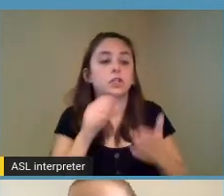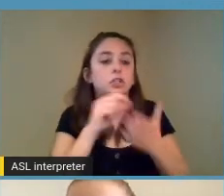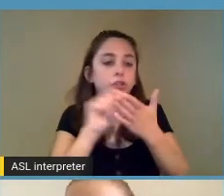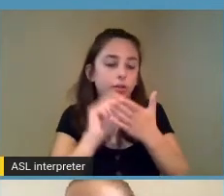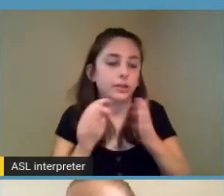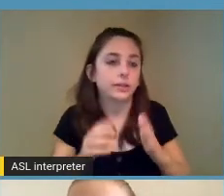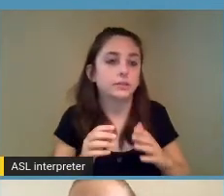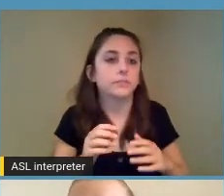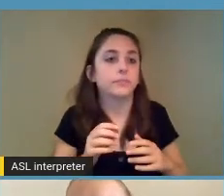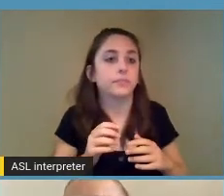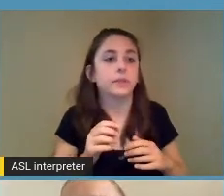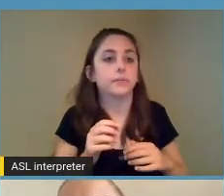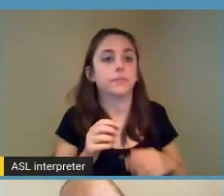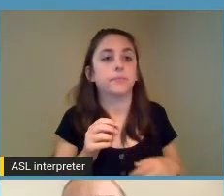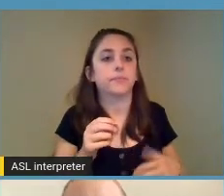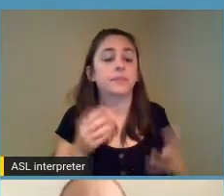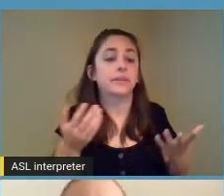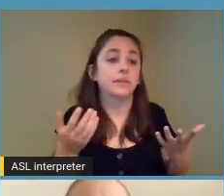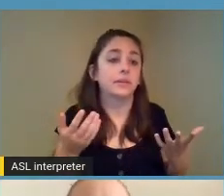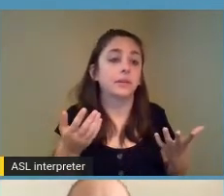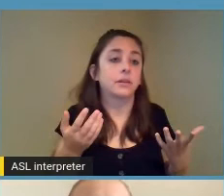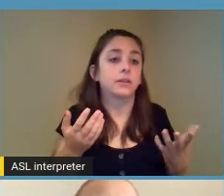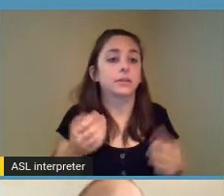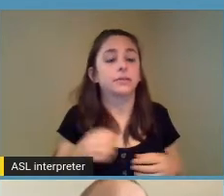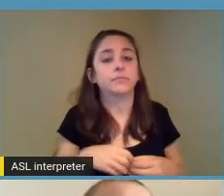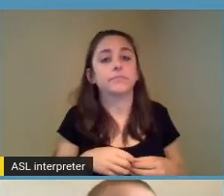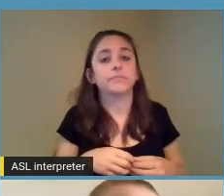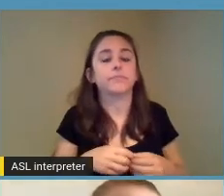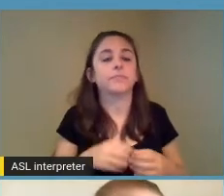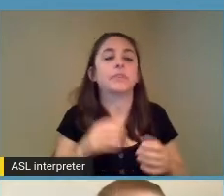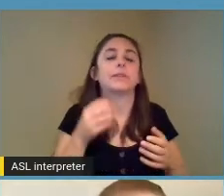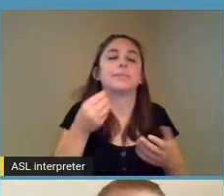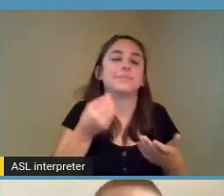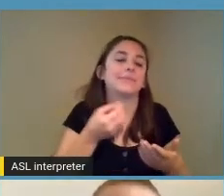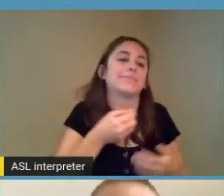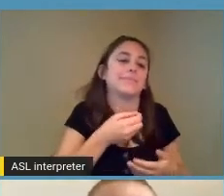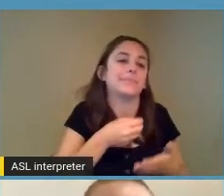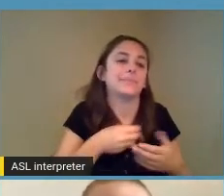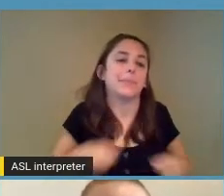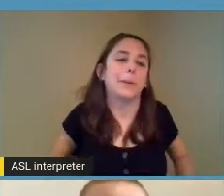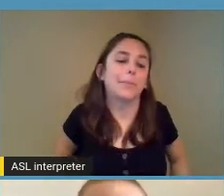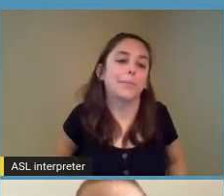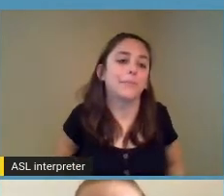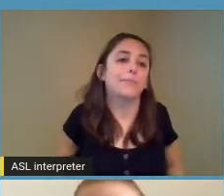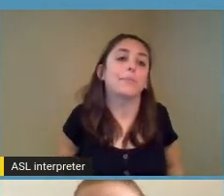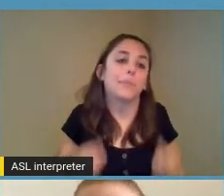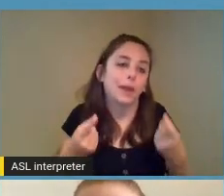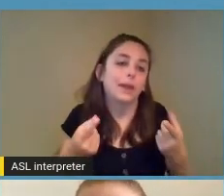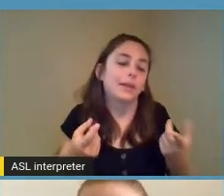buy. Sometimes you can rent it. Basically you are going to think about spending $100 and then you can get Hindenburg.